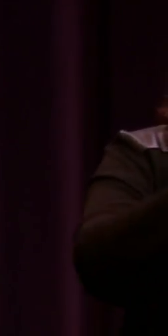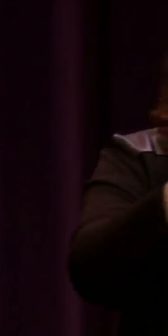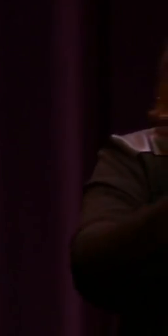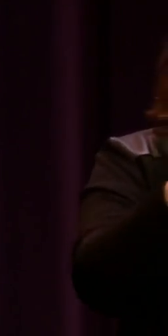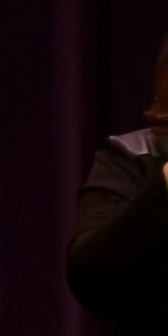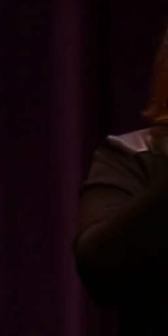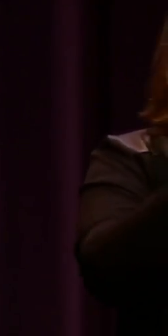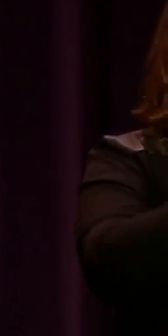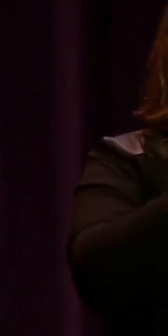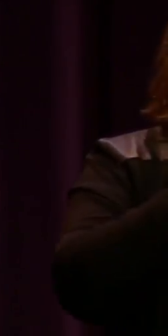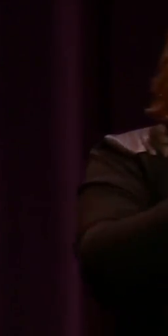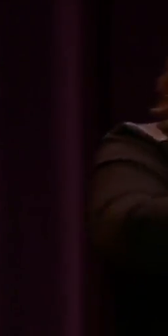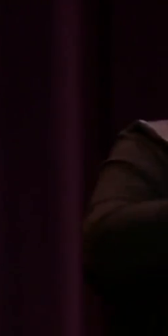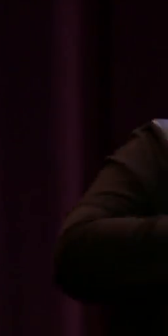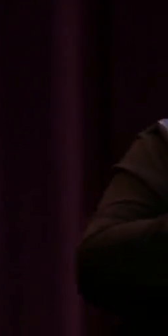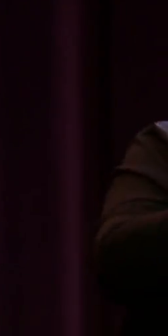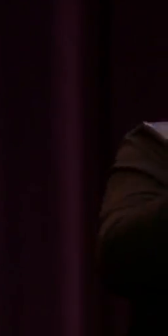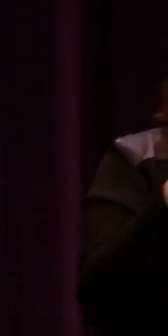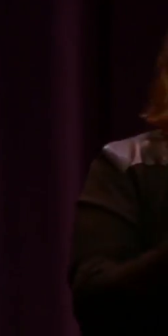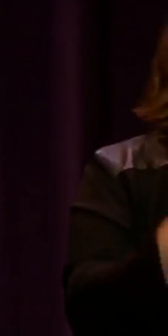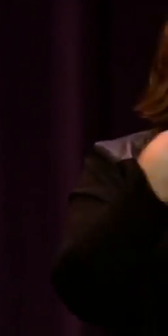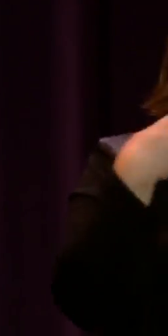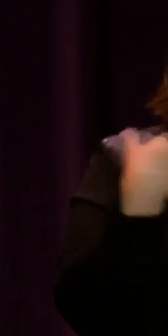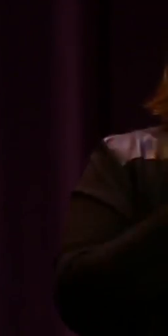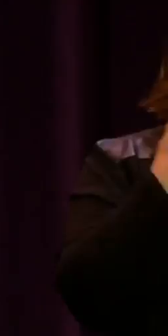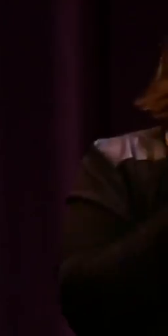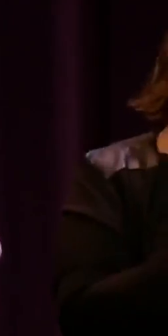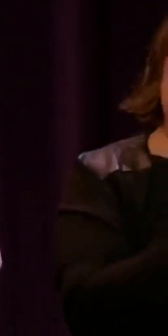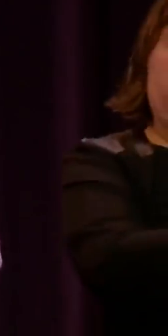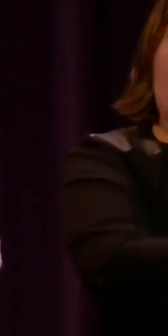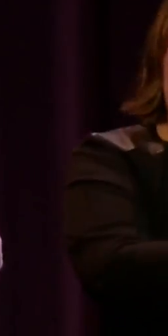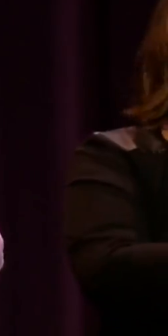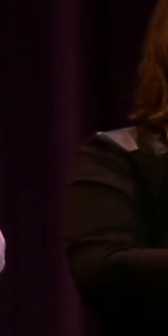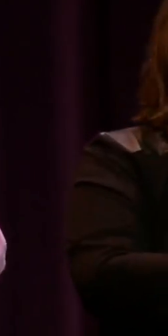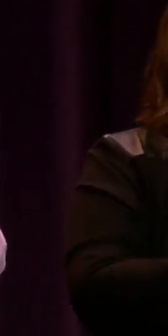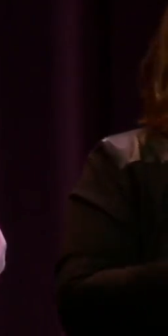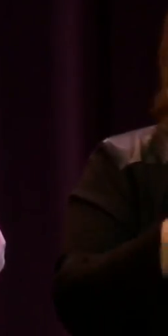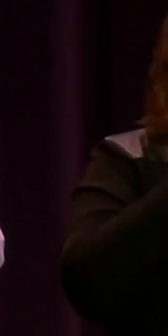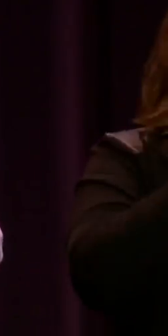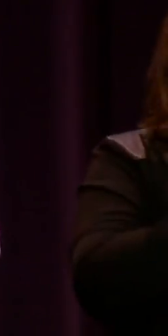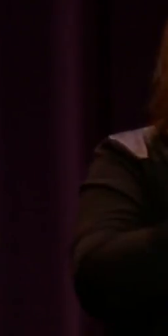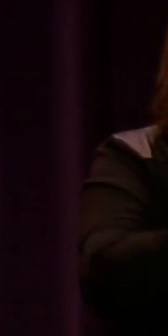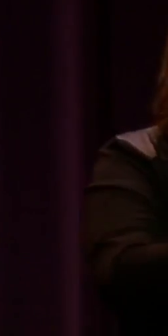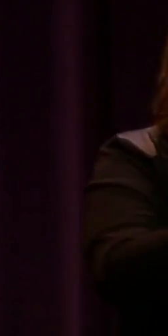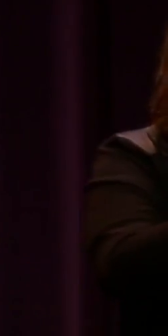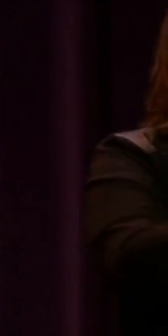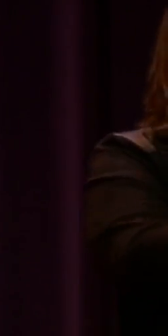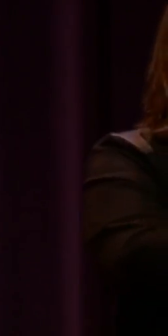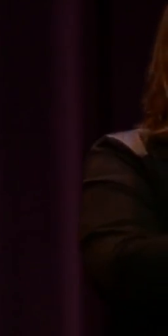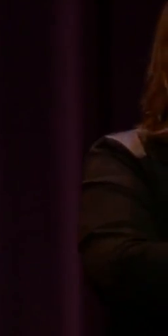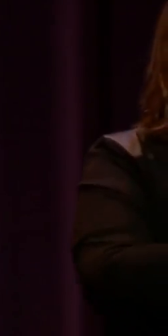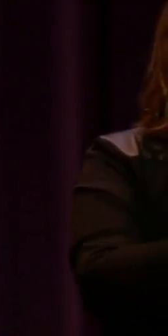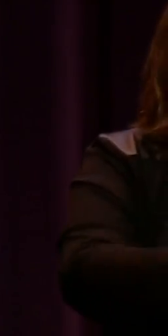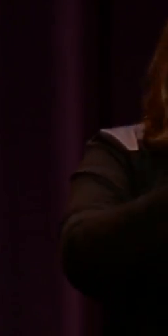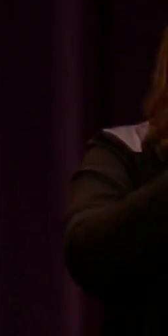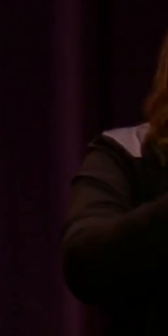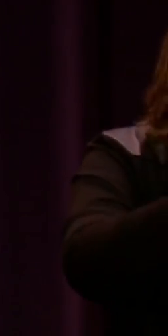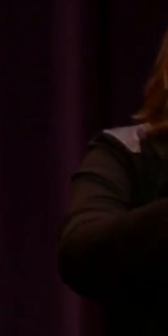SAYING WE SHALL OVERCOME. YOU DON'T PASS LEGISLATION UNLESS, UNLESS THERE'S